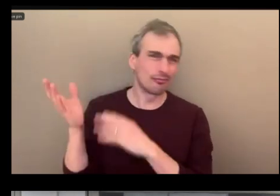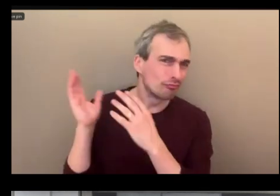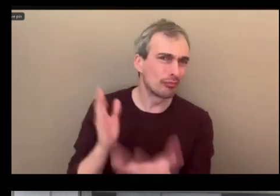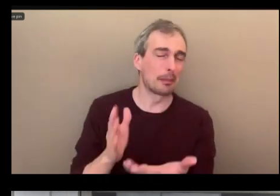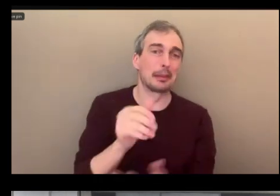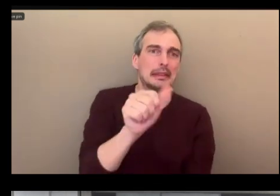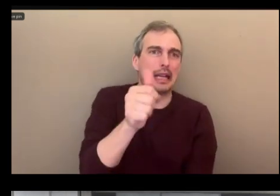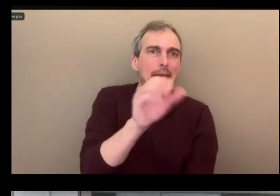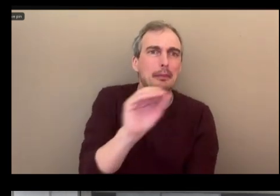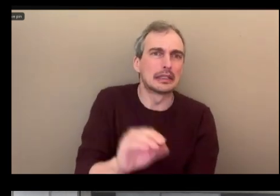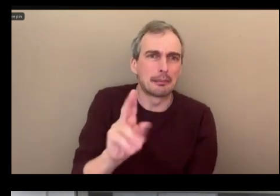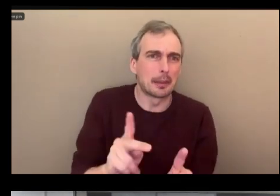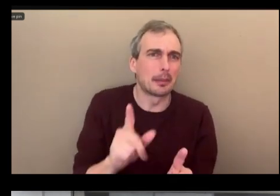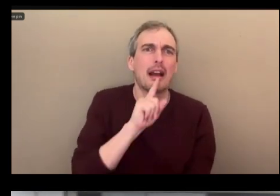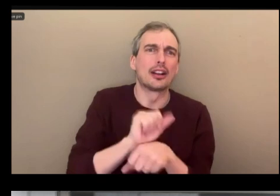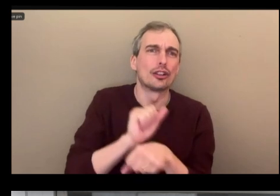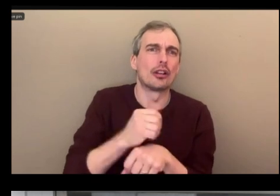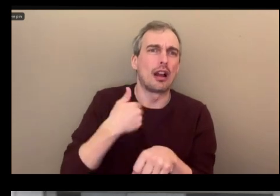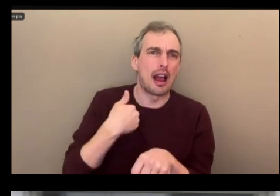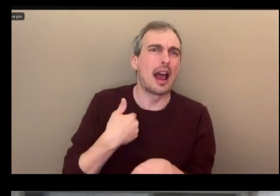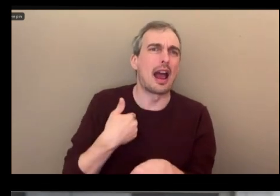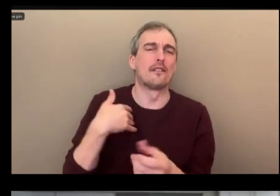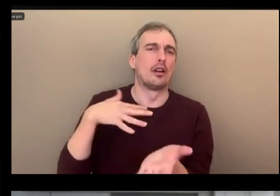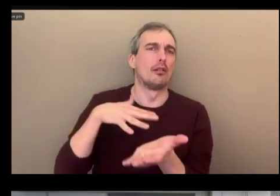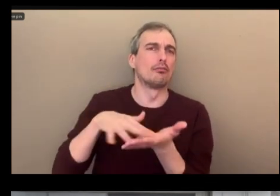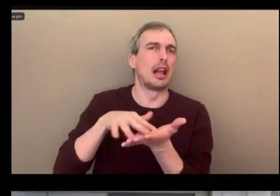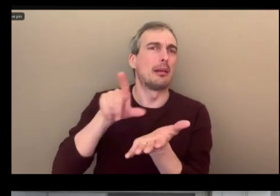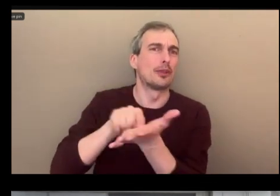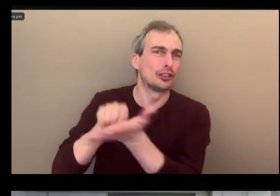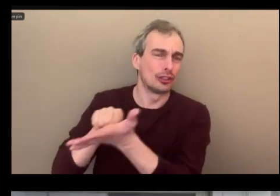White boards -- we have two amazing big white boards. I love white boards.